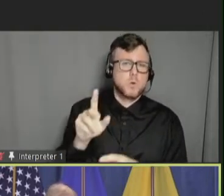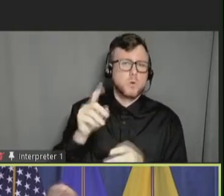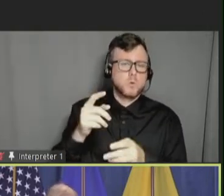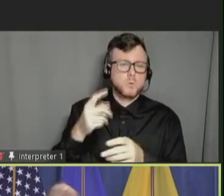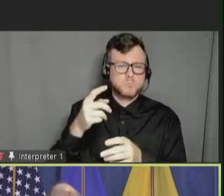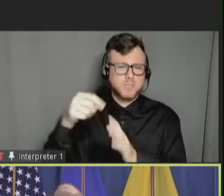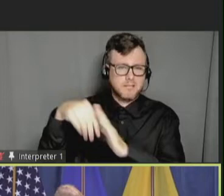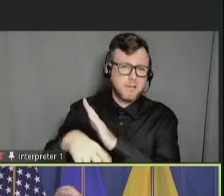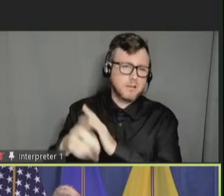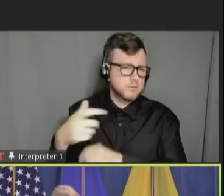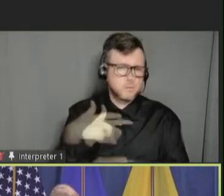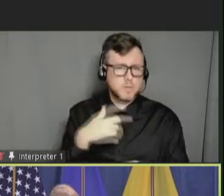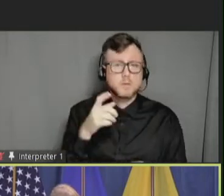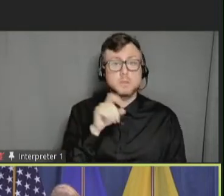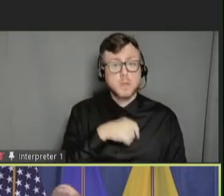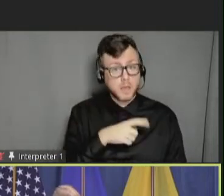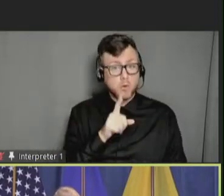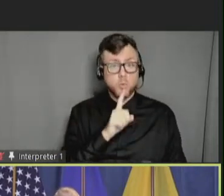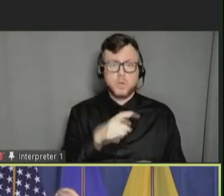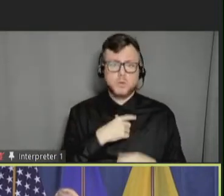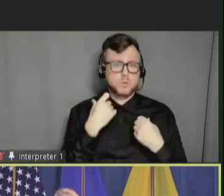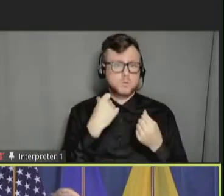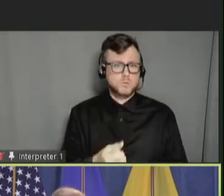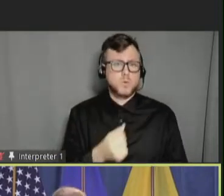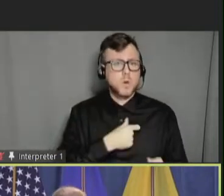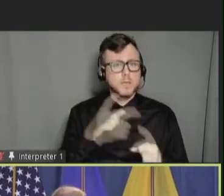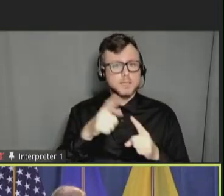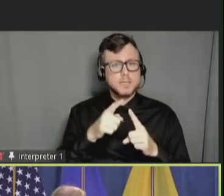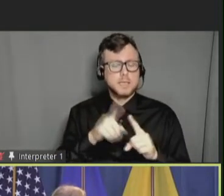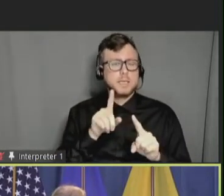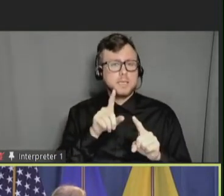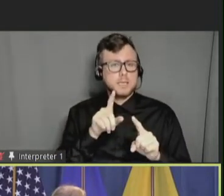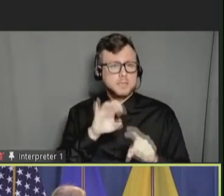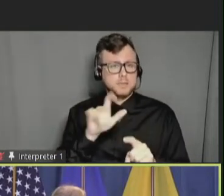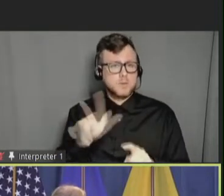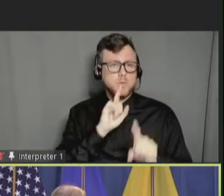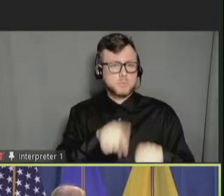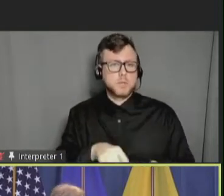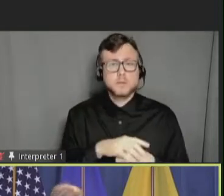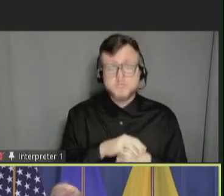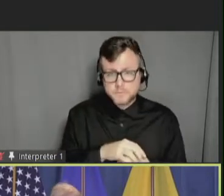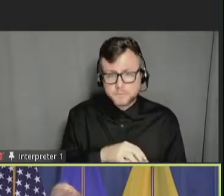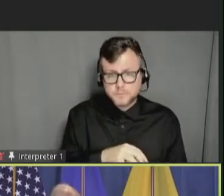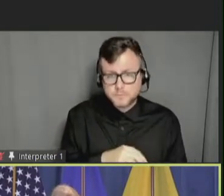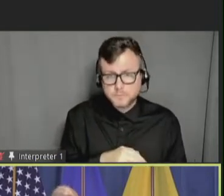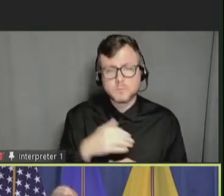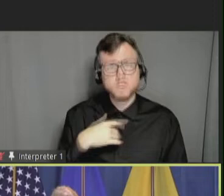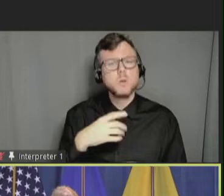robust T cell response in liver. We'd like to make this experiment more stringent. So, we've ended